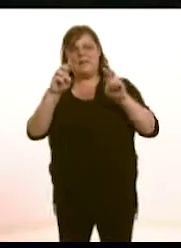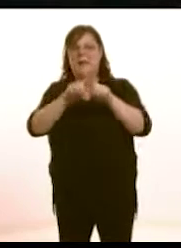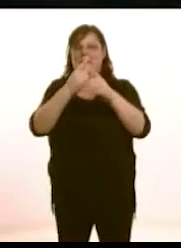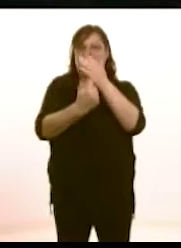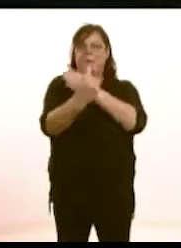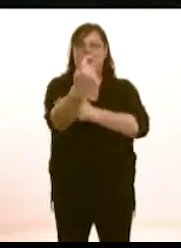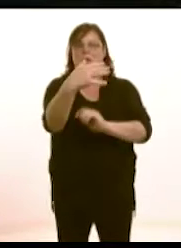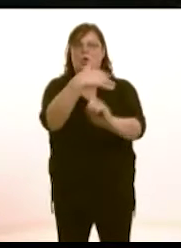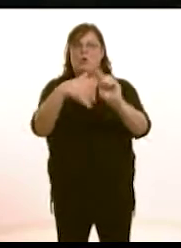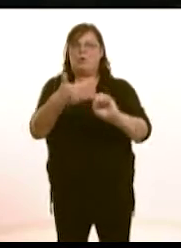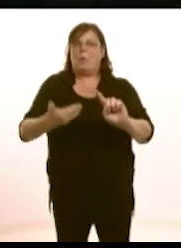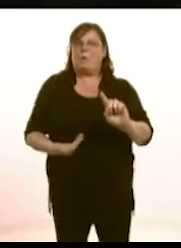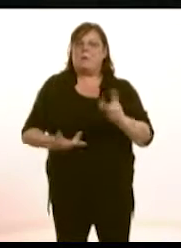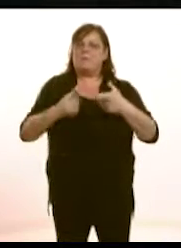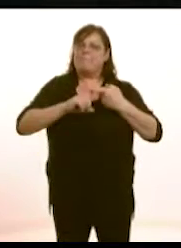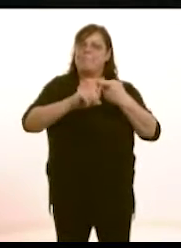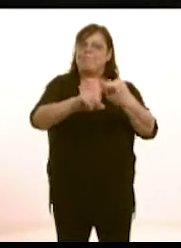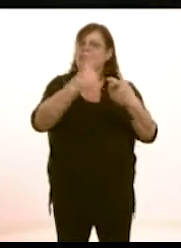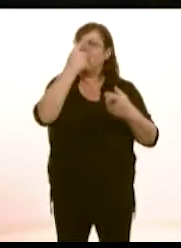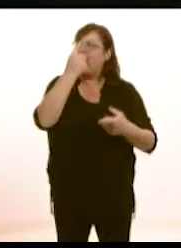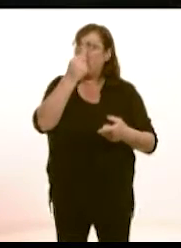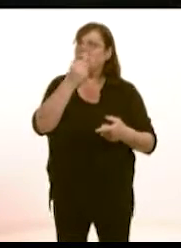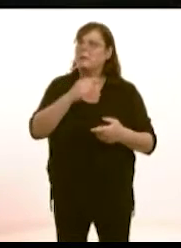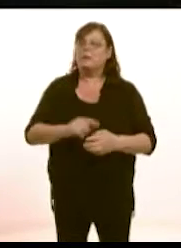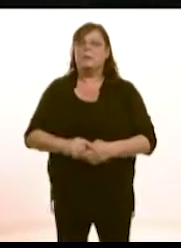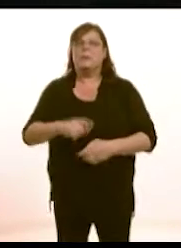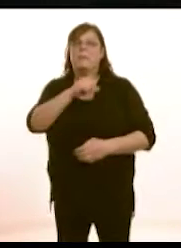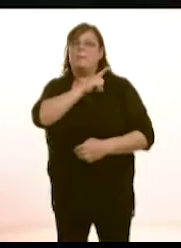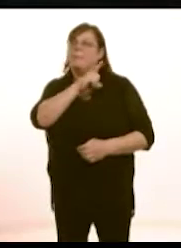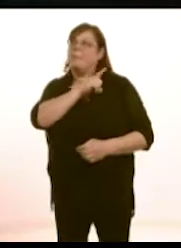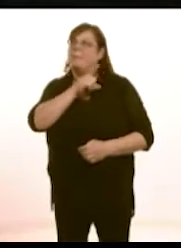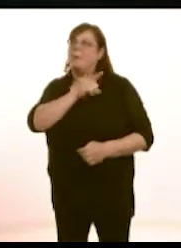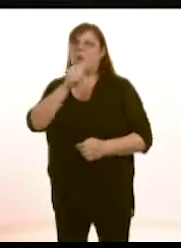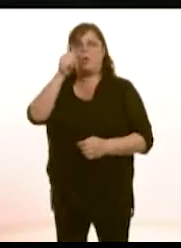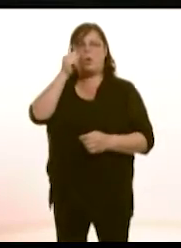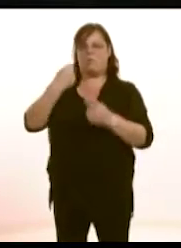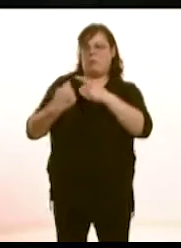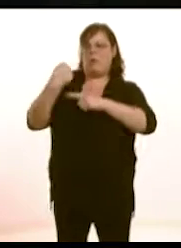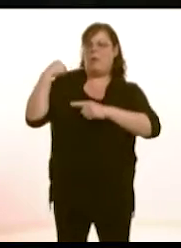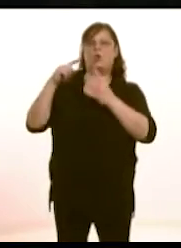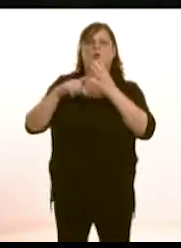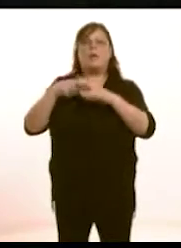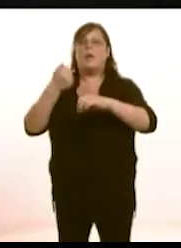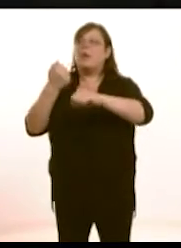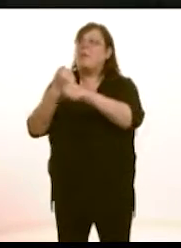businesses, following, of course, changes brought about through the last UK Governmentís Housing and Regeneration Act 2008?